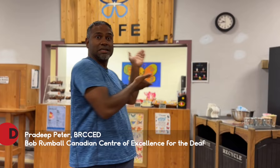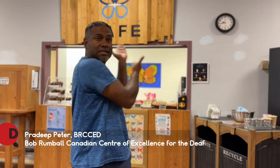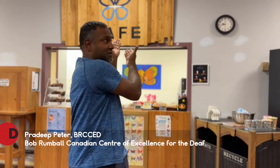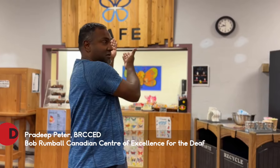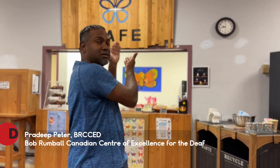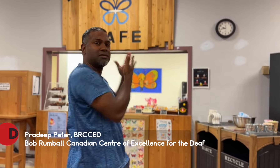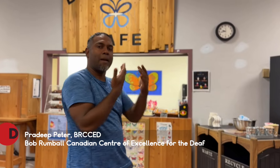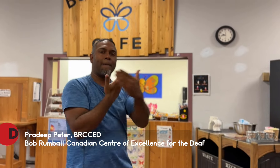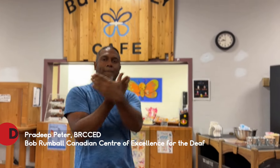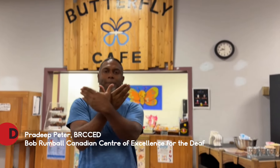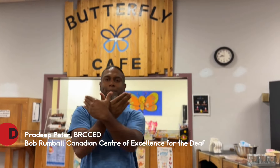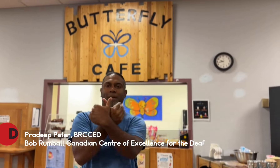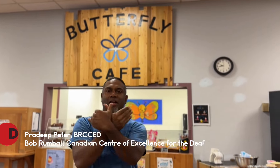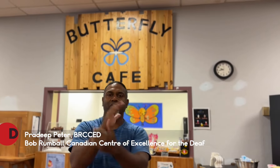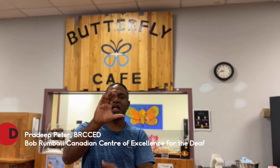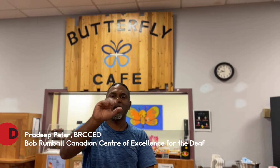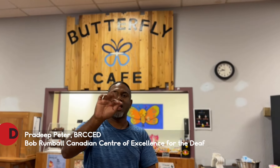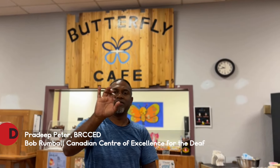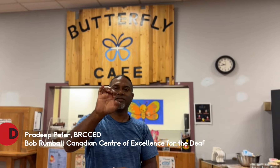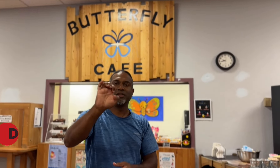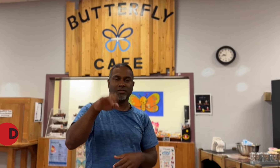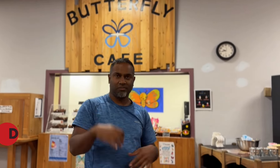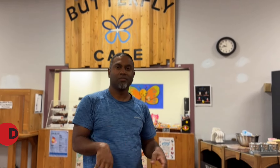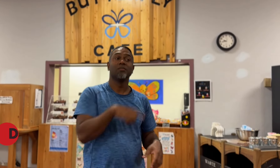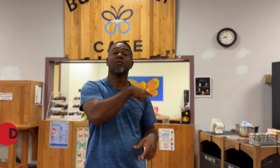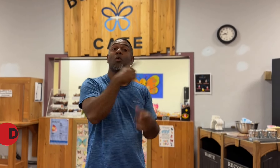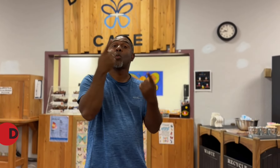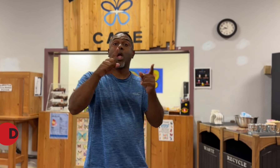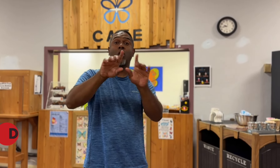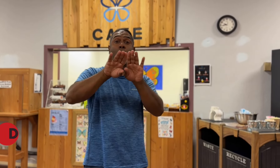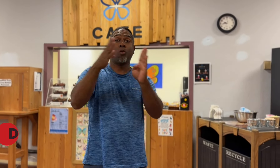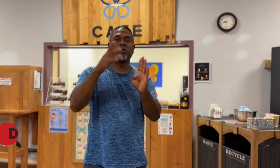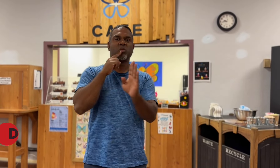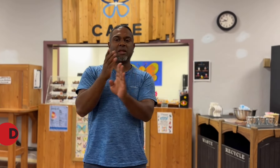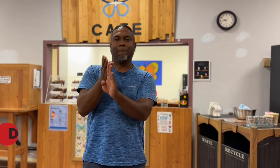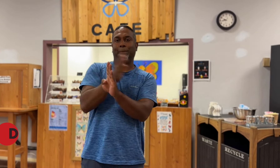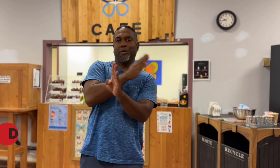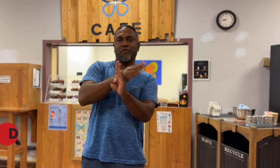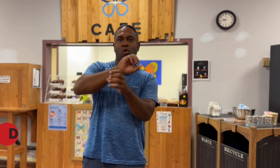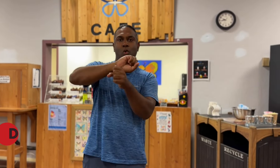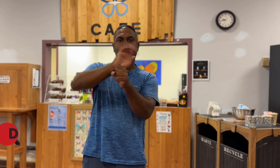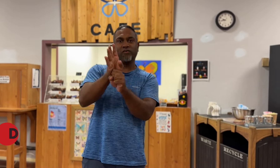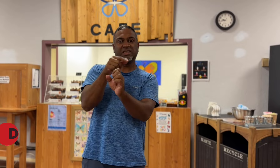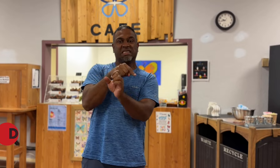Here is the Butterfly Cafe. We first opened it before COVID but